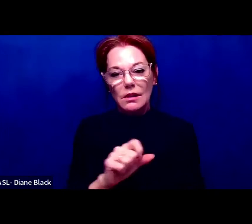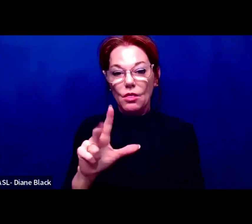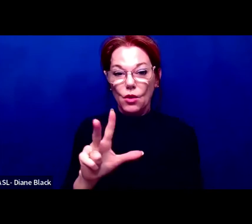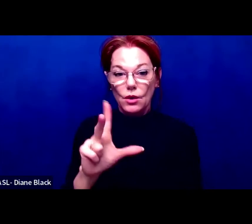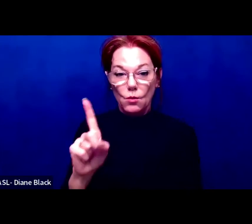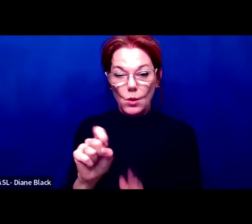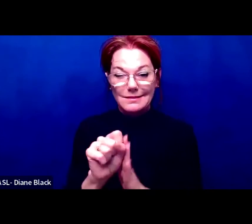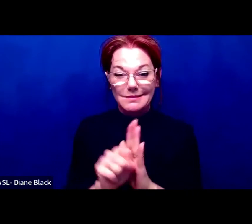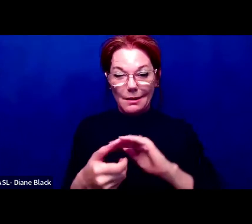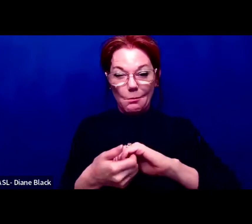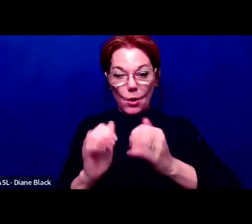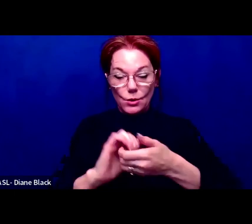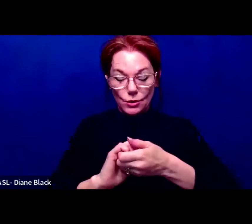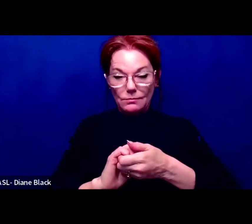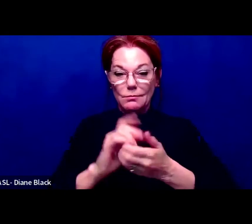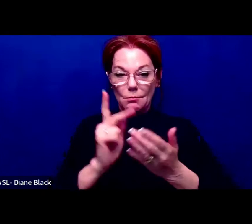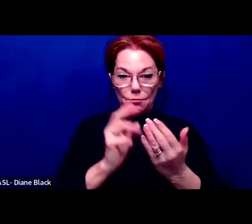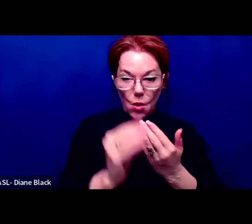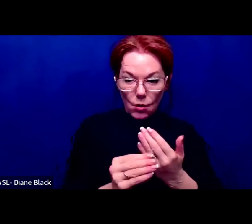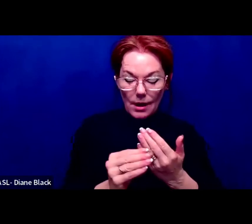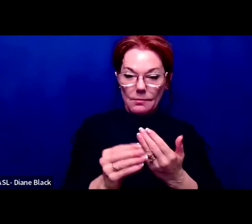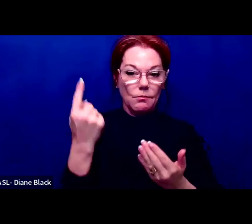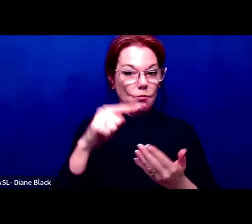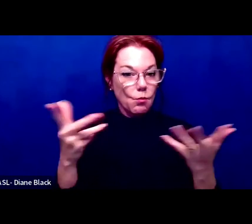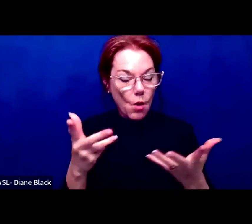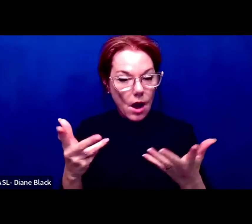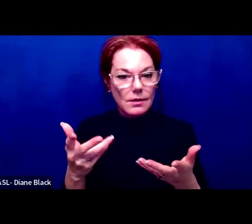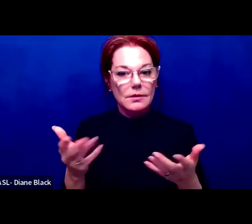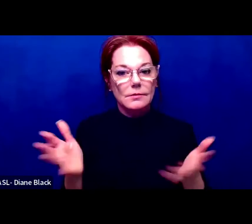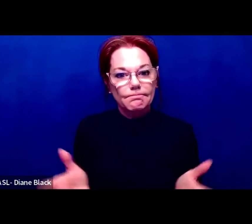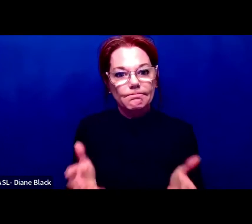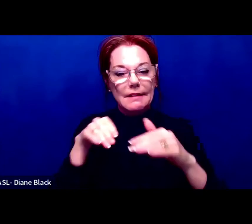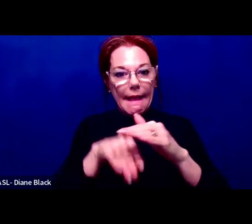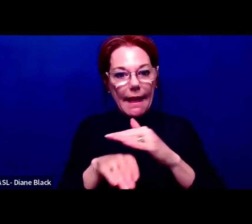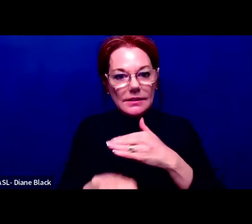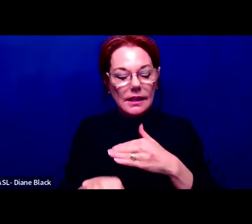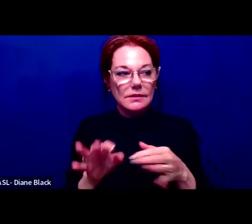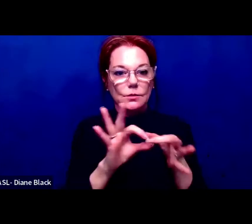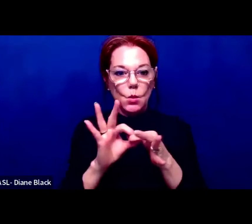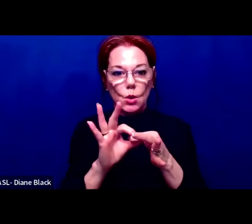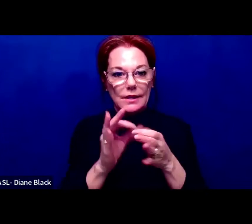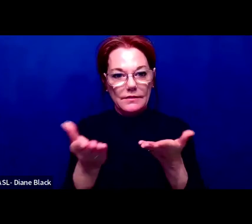programs promote access to integrated coordinated services and supports for people with